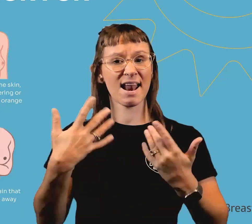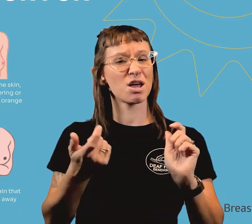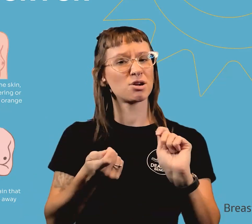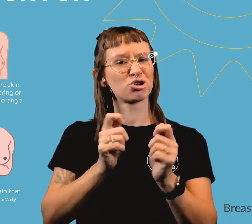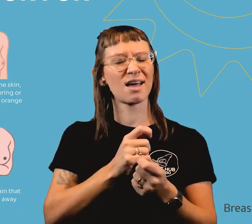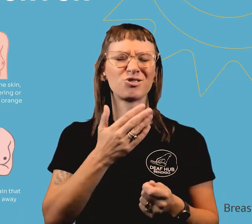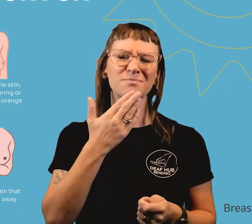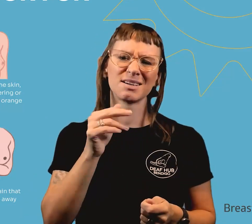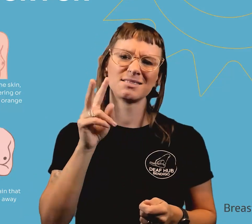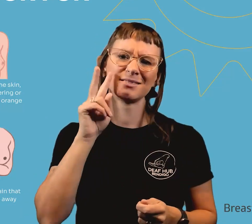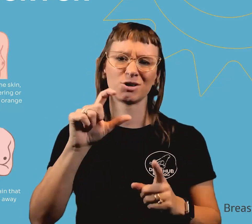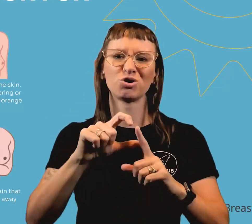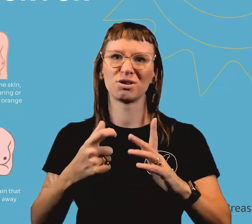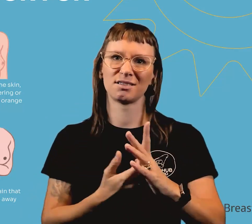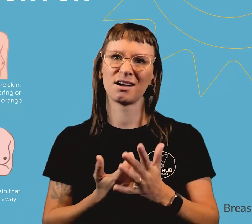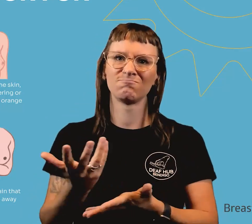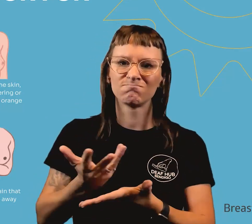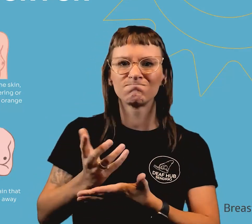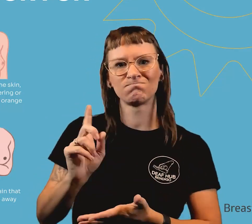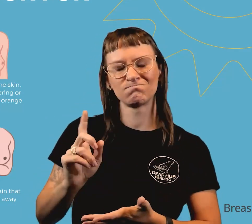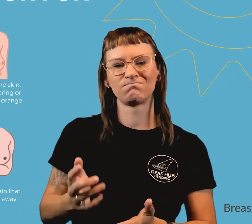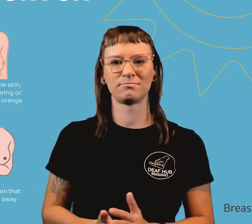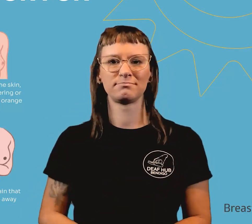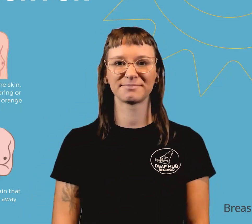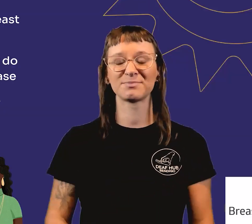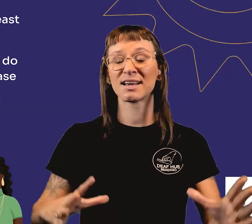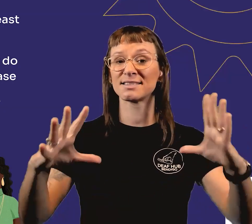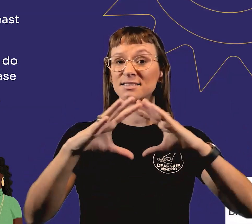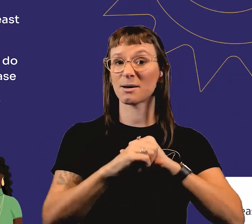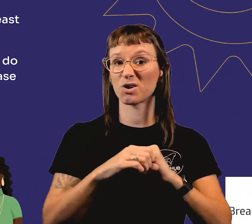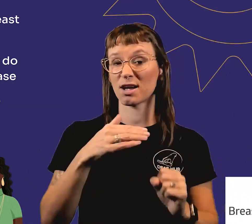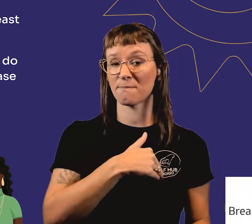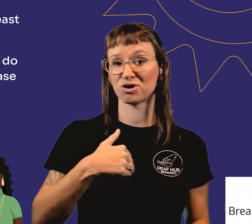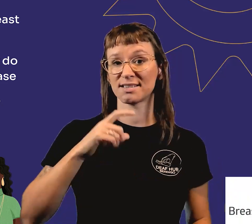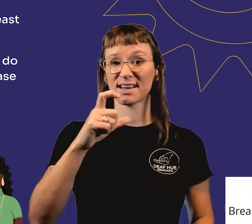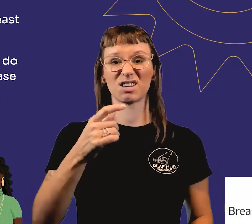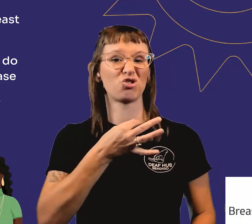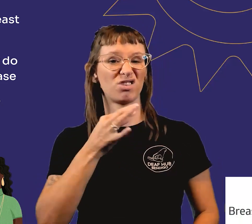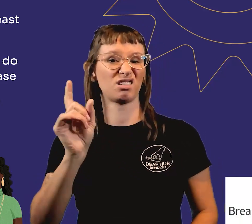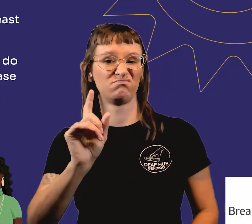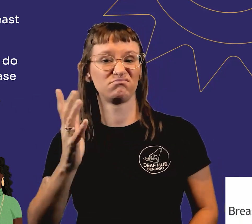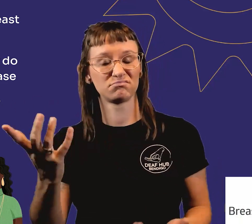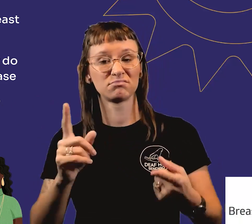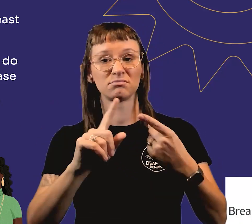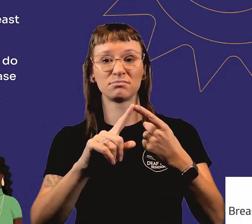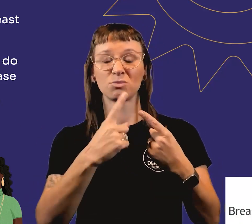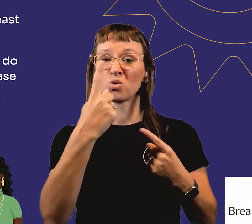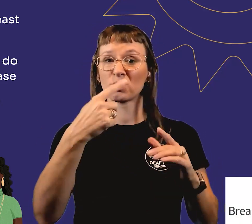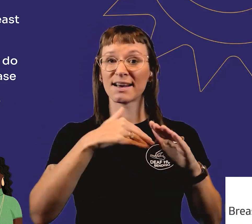to see your doctor if you have any concerns. Am I at risk? To summarize the risk factors: